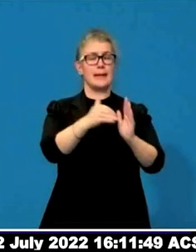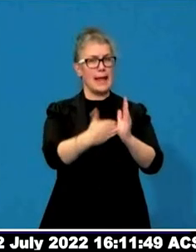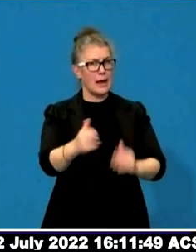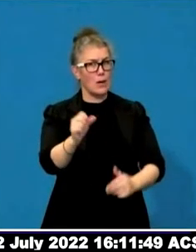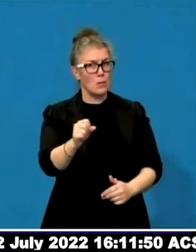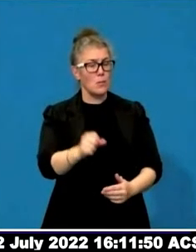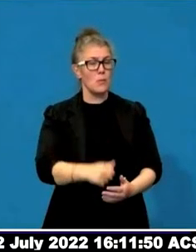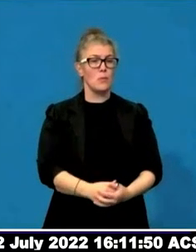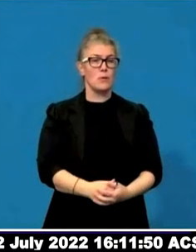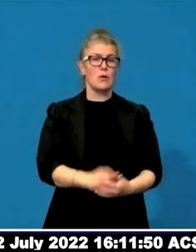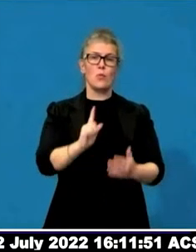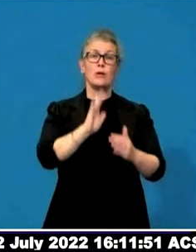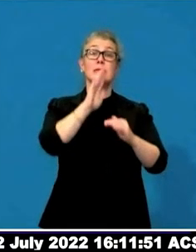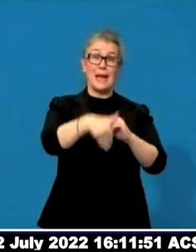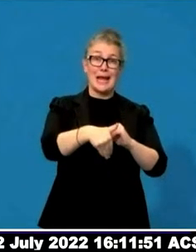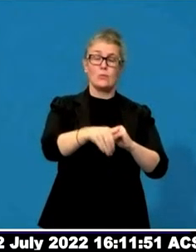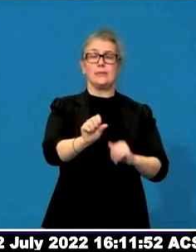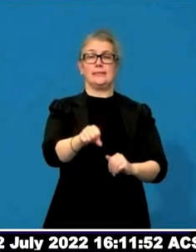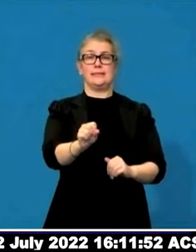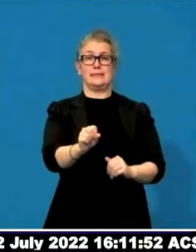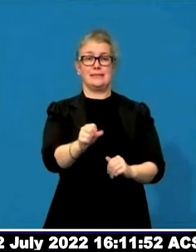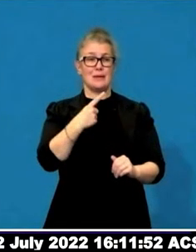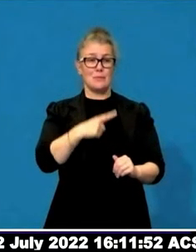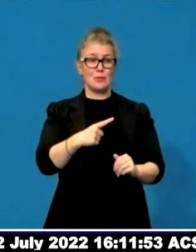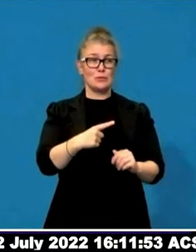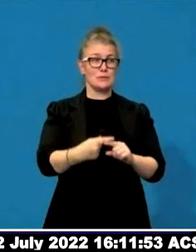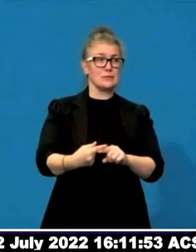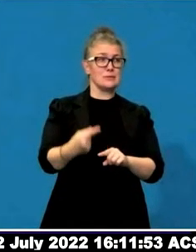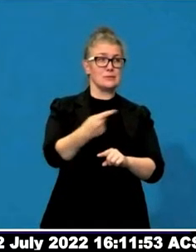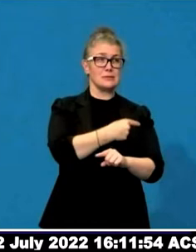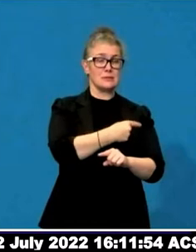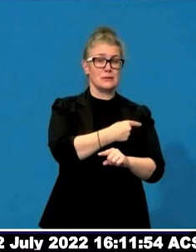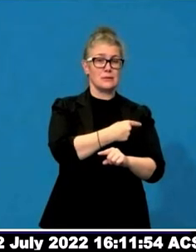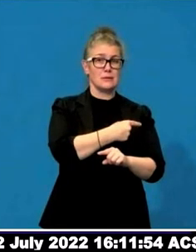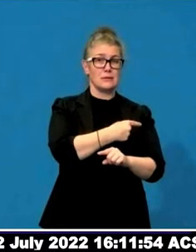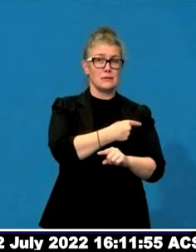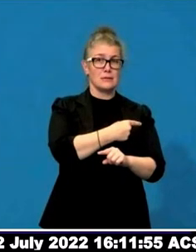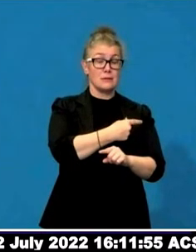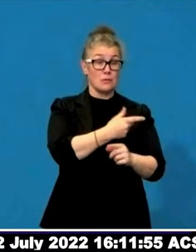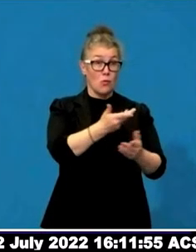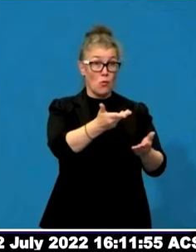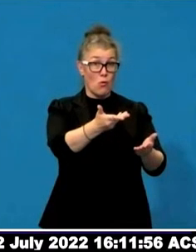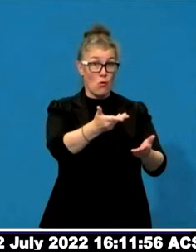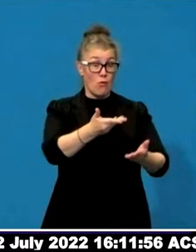What is about, then, because we didn't get that chance or offer us, like the service.